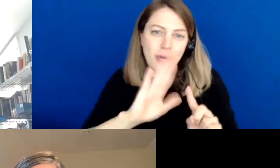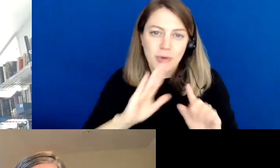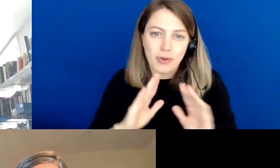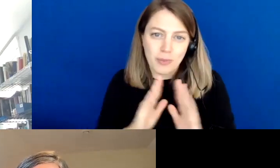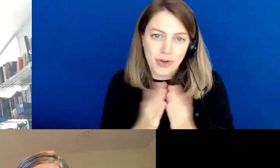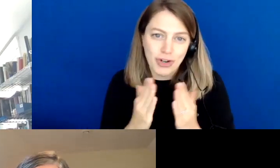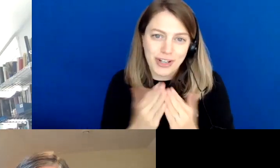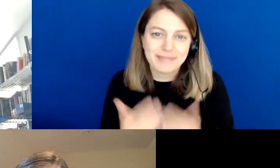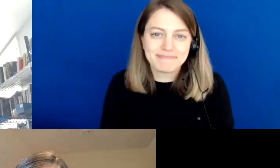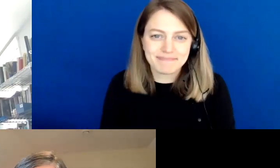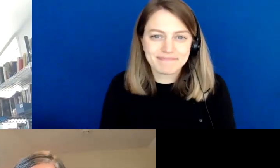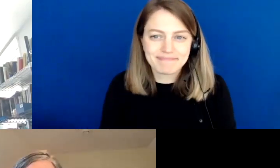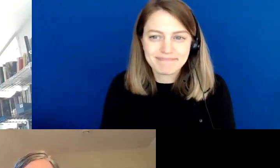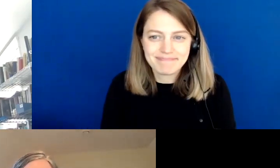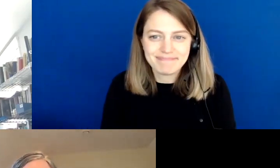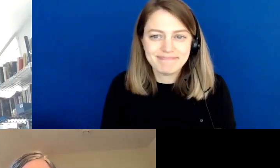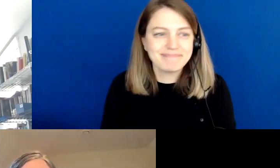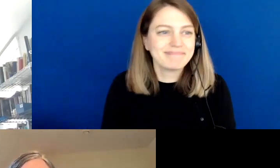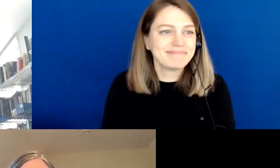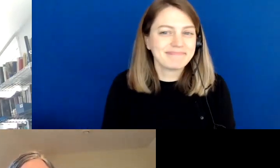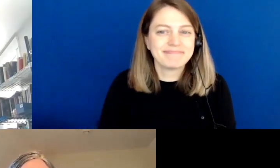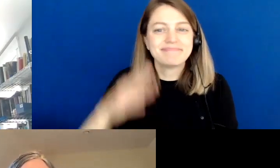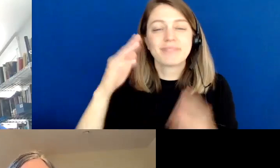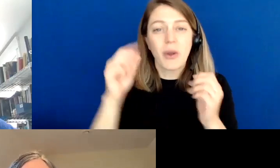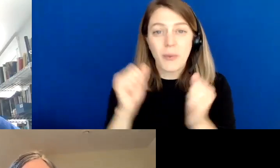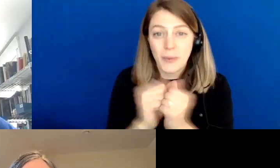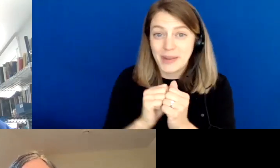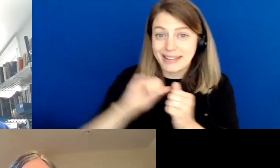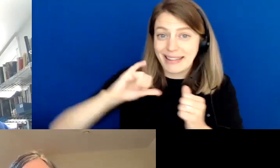With that, I want to begin, Jan,